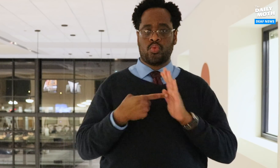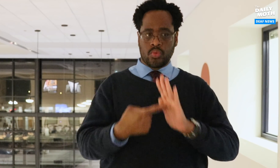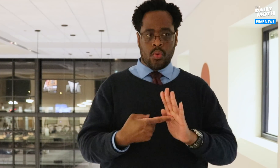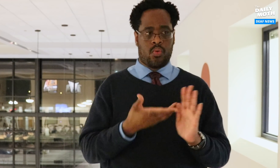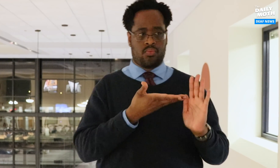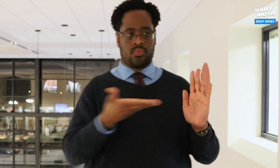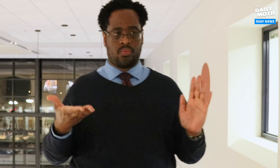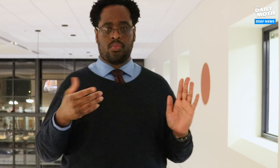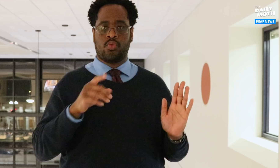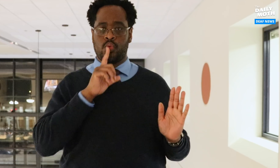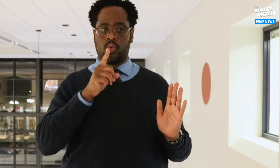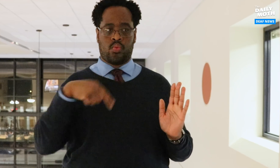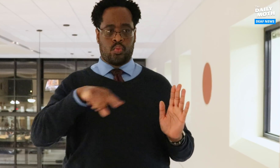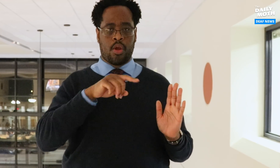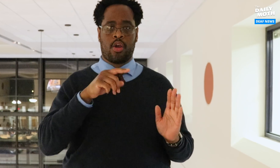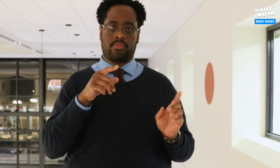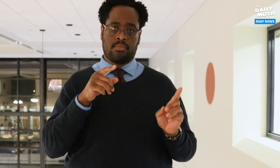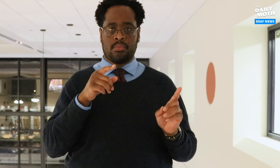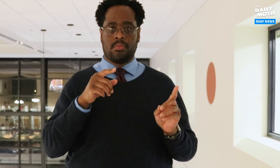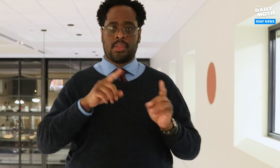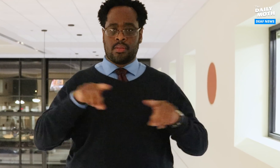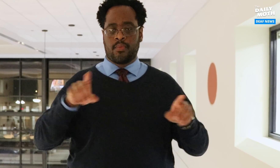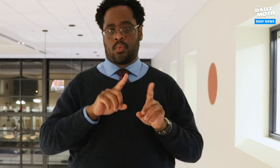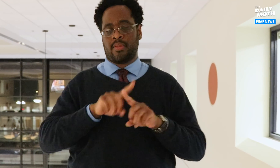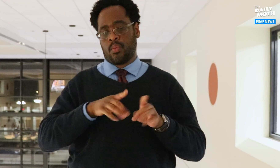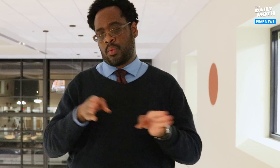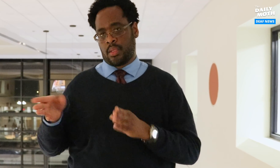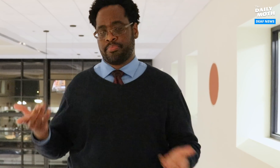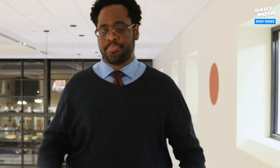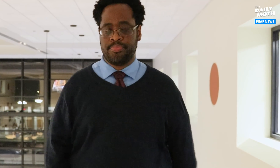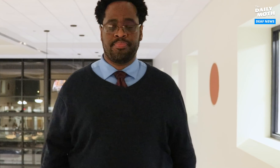so we can show we are diverse in different ways.